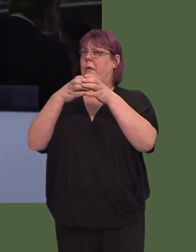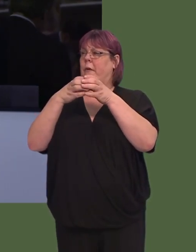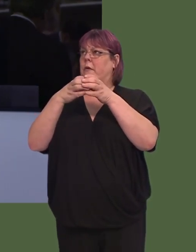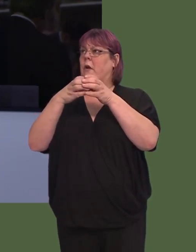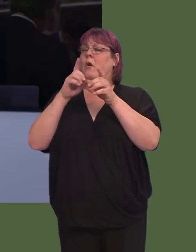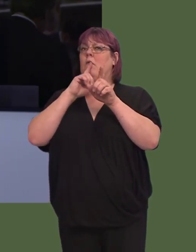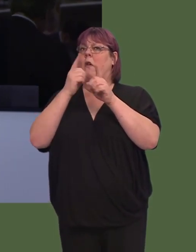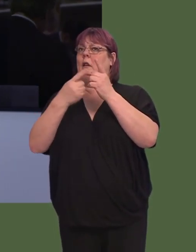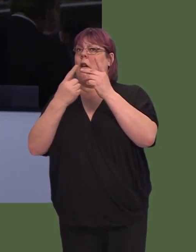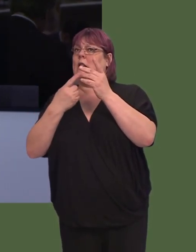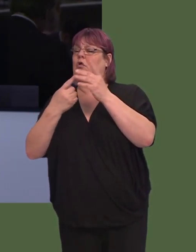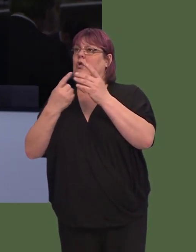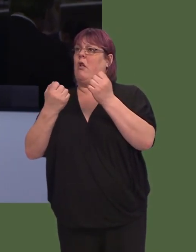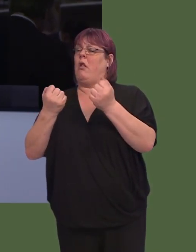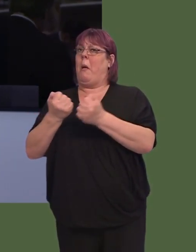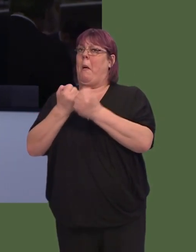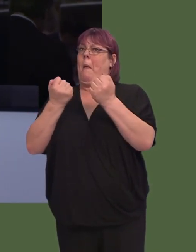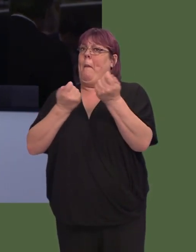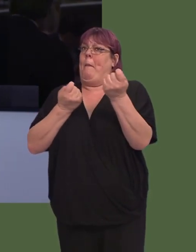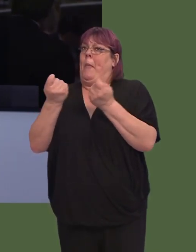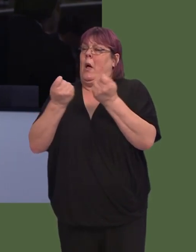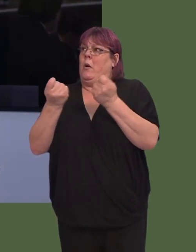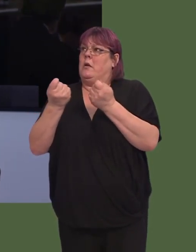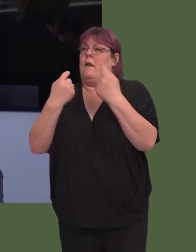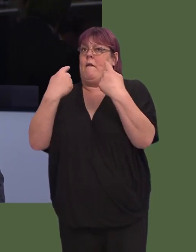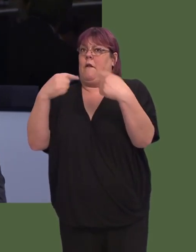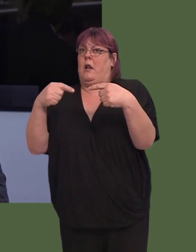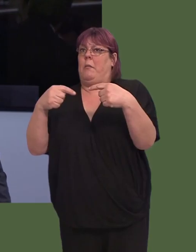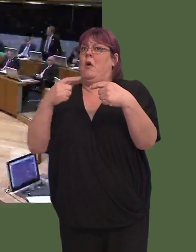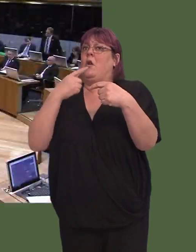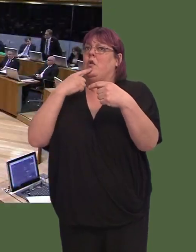powers will be needed to enable the planning of integrated passenger transport networks?